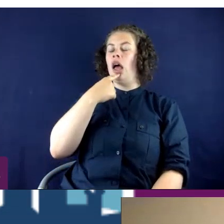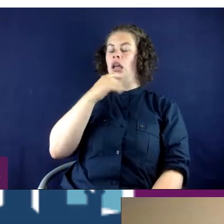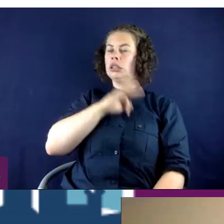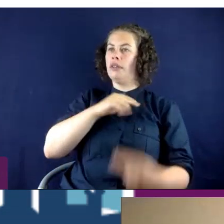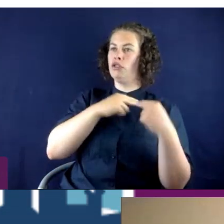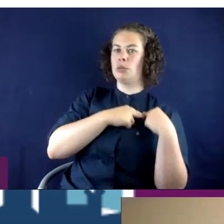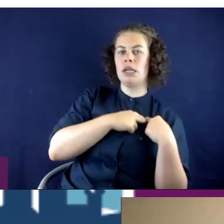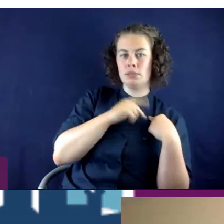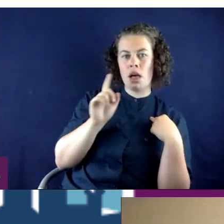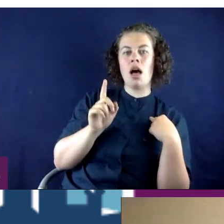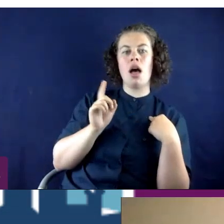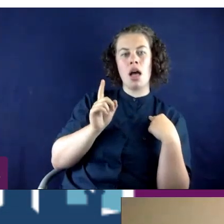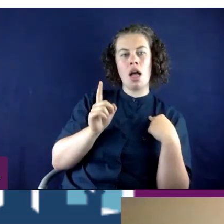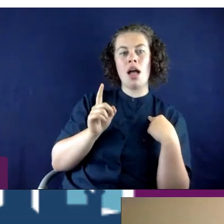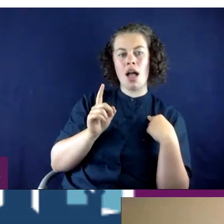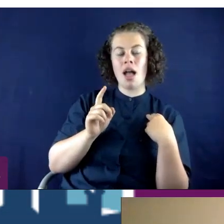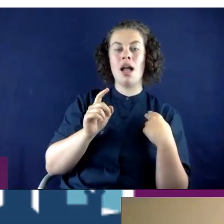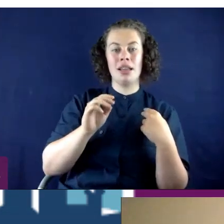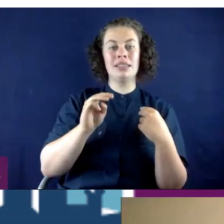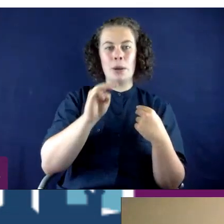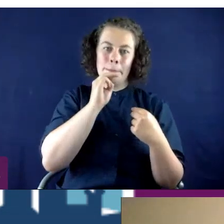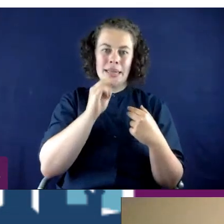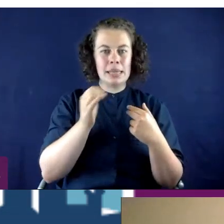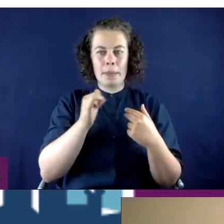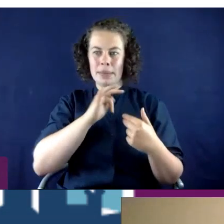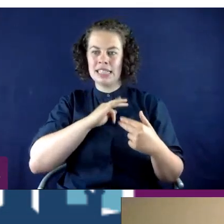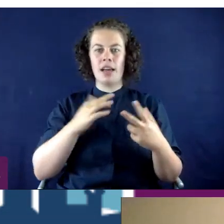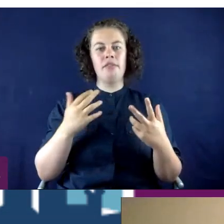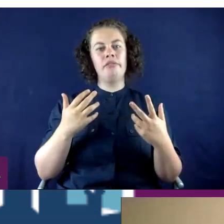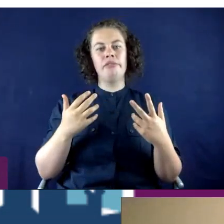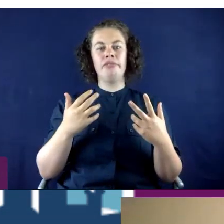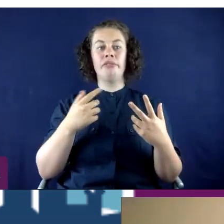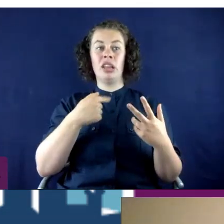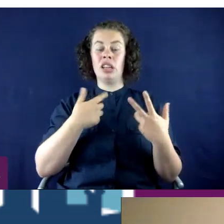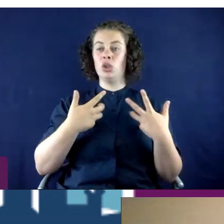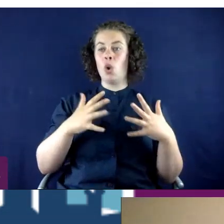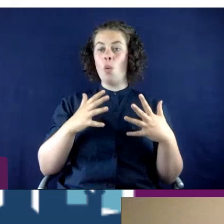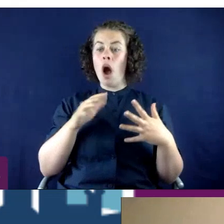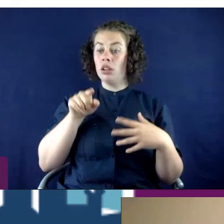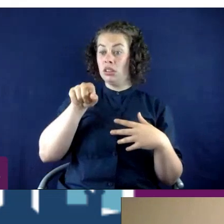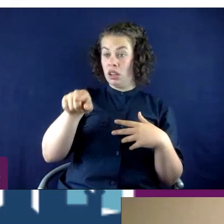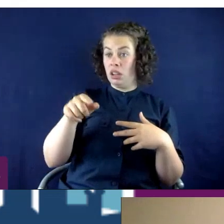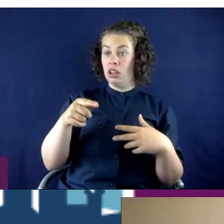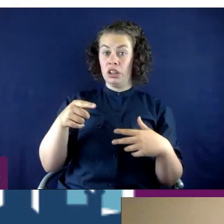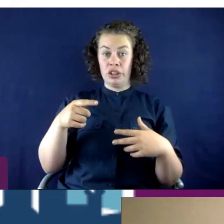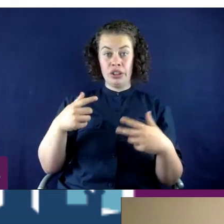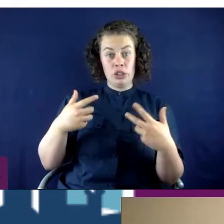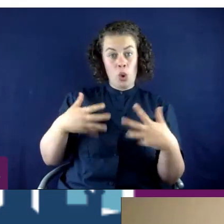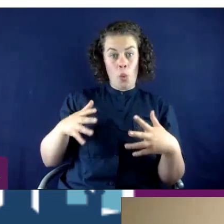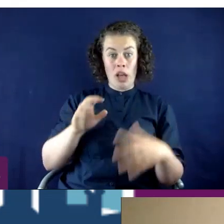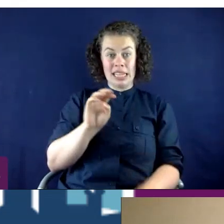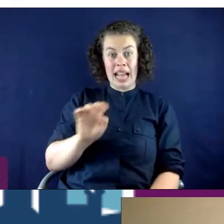participation that other people would be able to participate. And for institutions. They should hold this themselves.